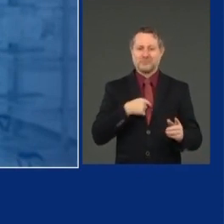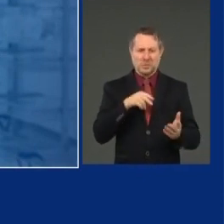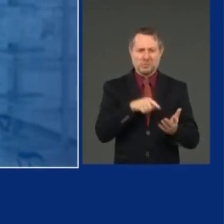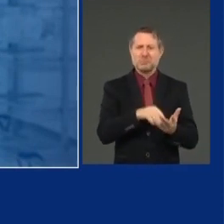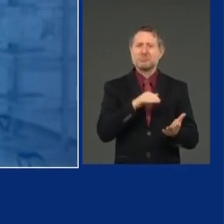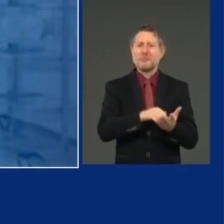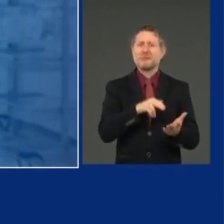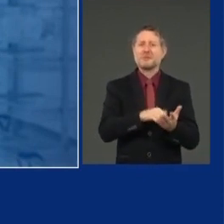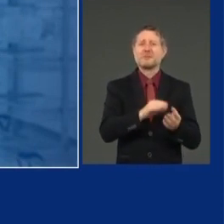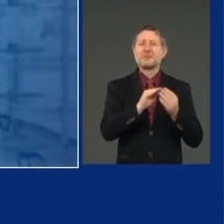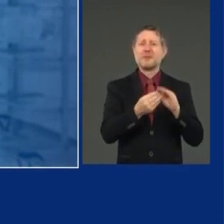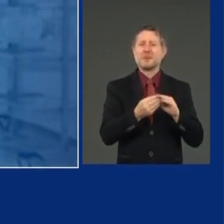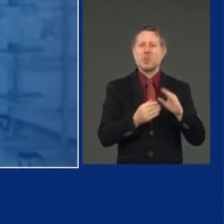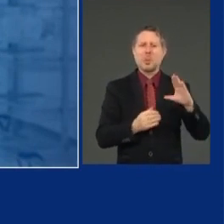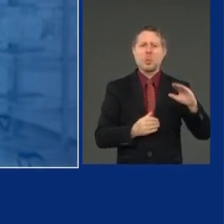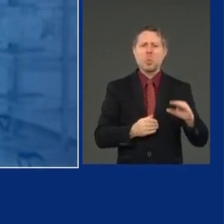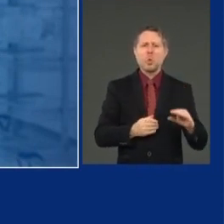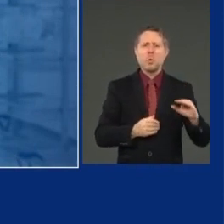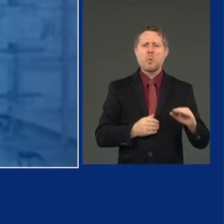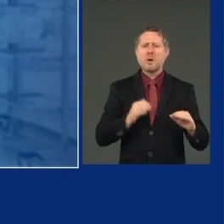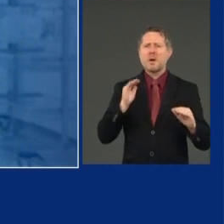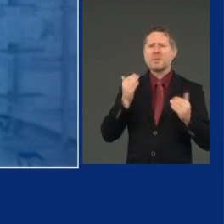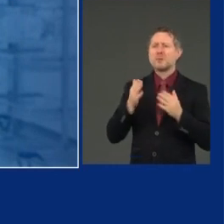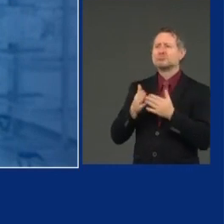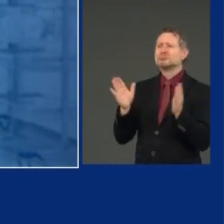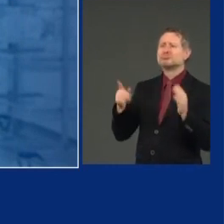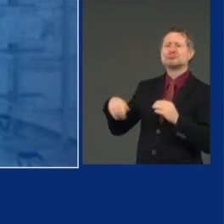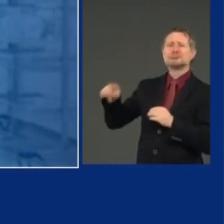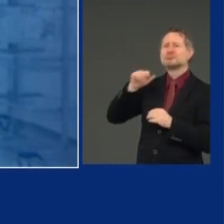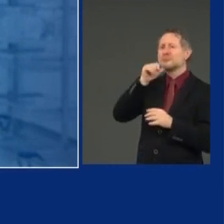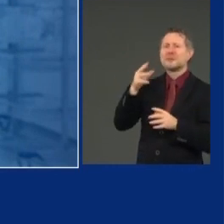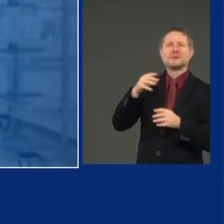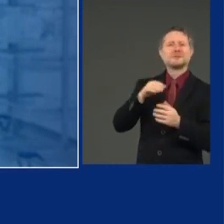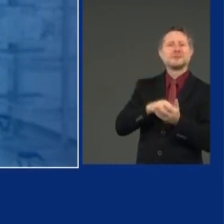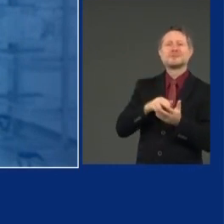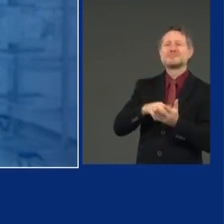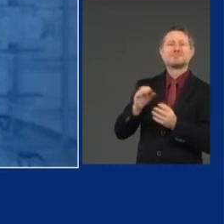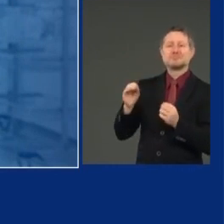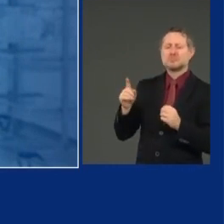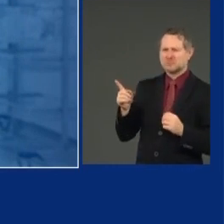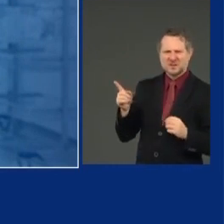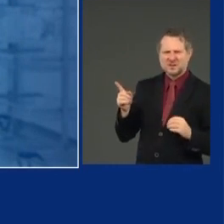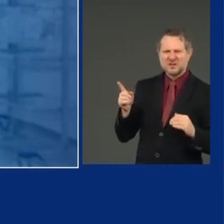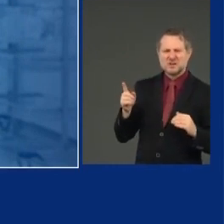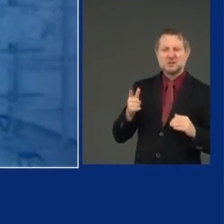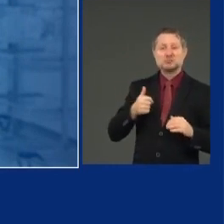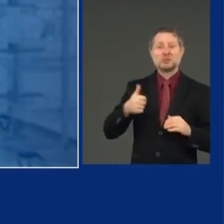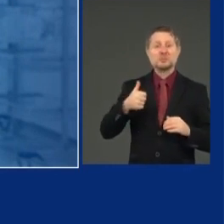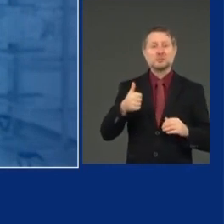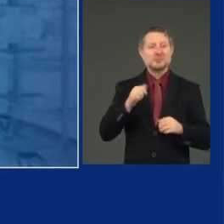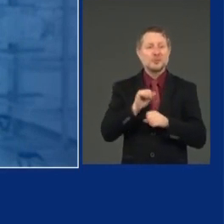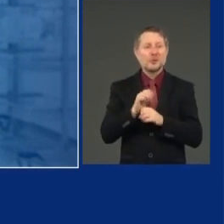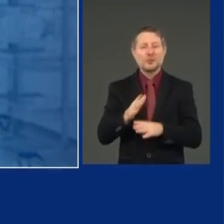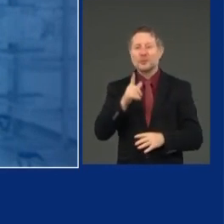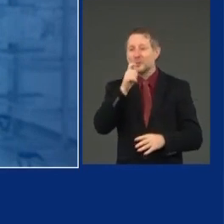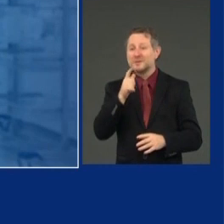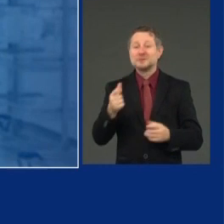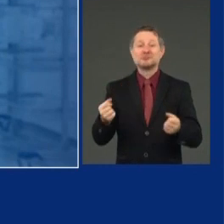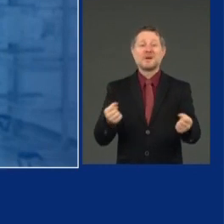PEOPLE ALL DAY LONG. NOT TRUE. HOW DO NURSES AND DOCTORS HAVE A LOWER INFECTION RATE THAN THE